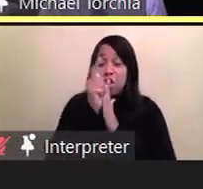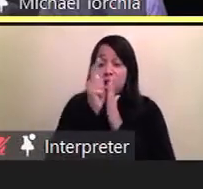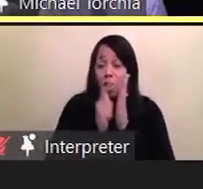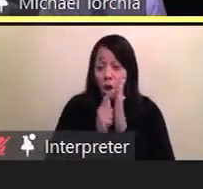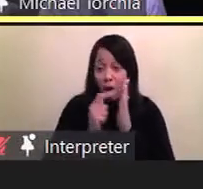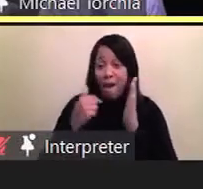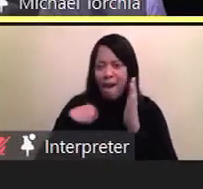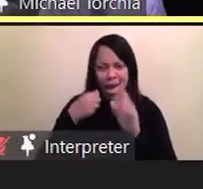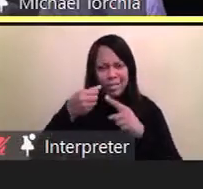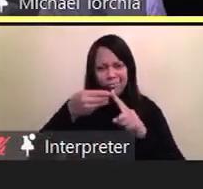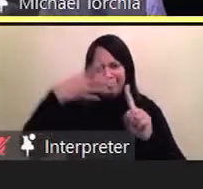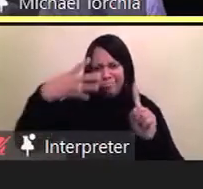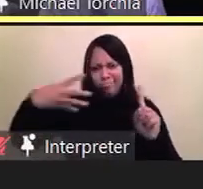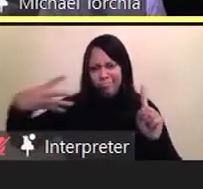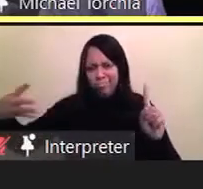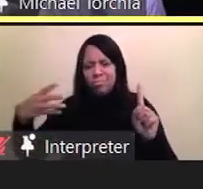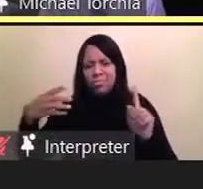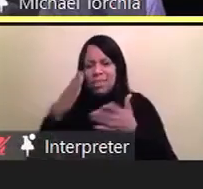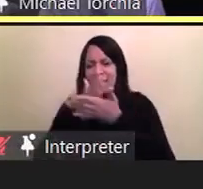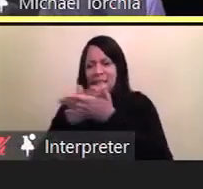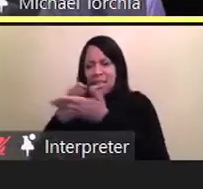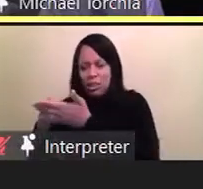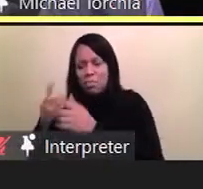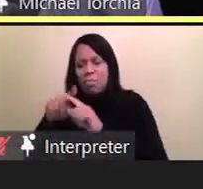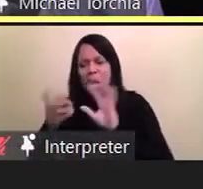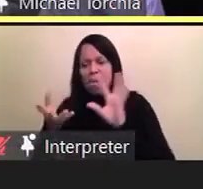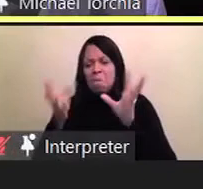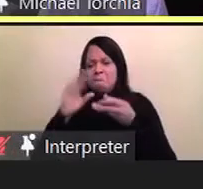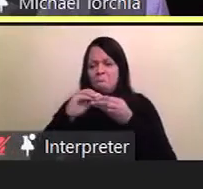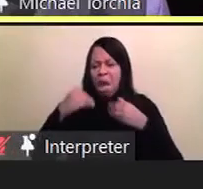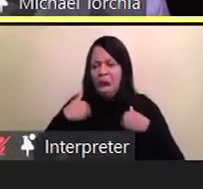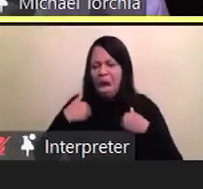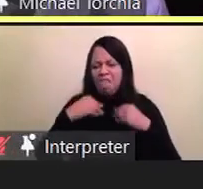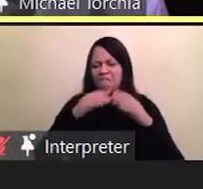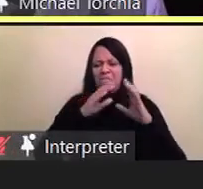but is divided into five primary sections. And as Adam mentioned, we're going